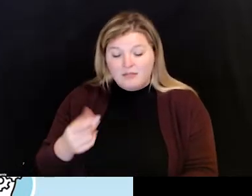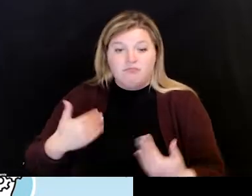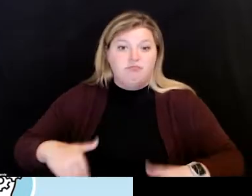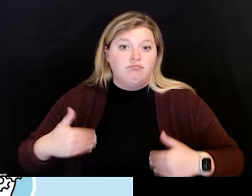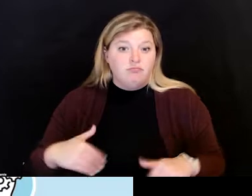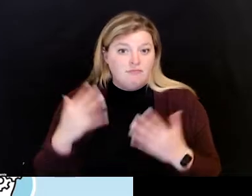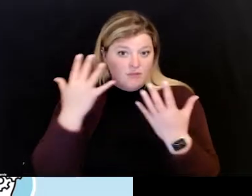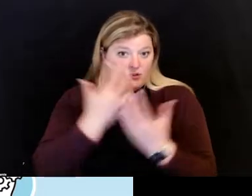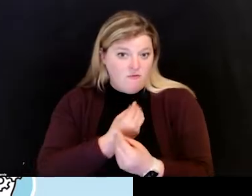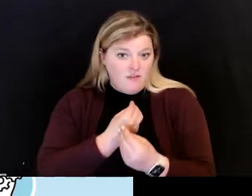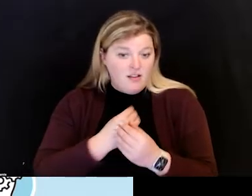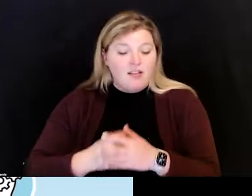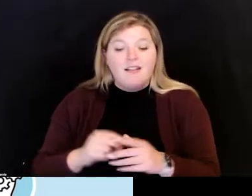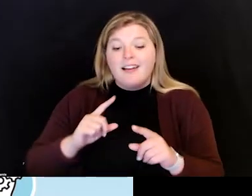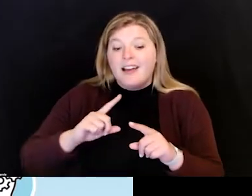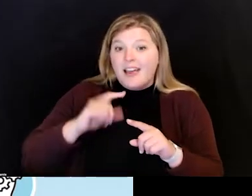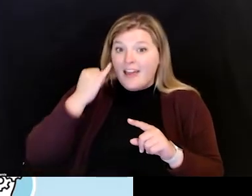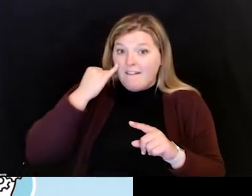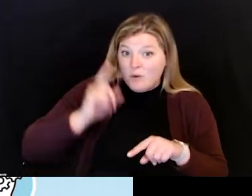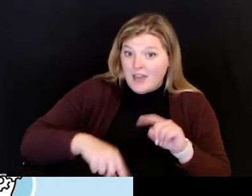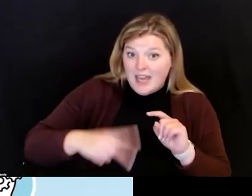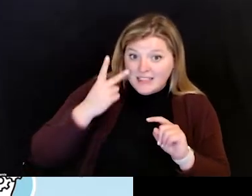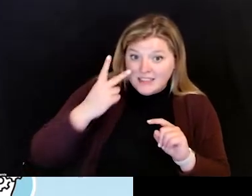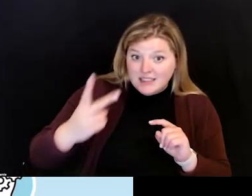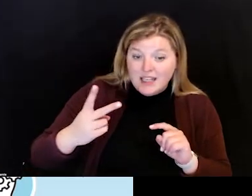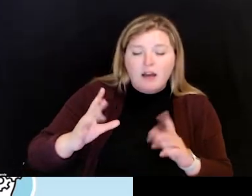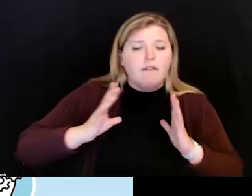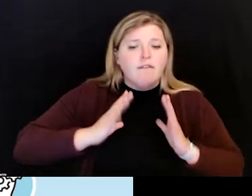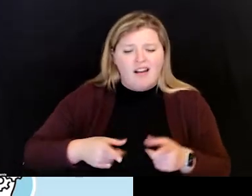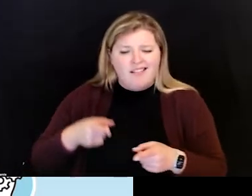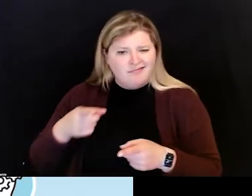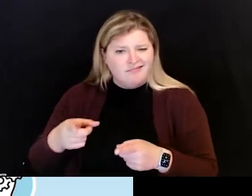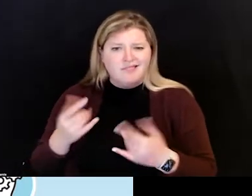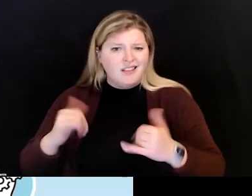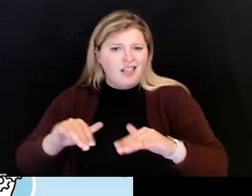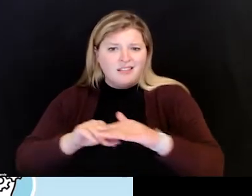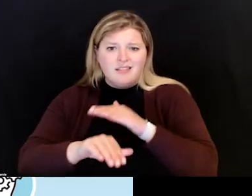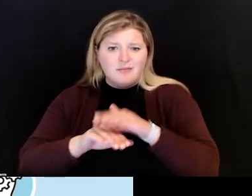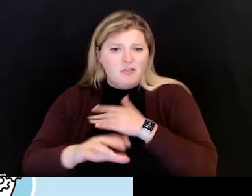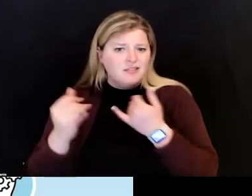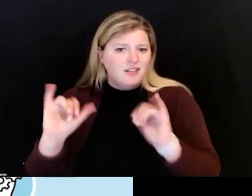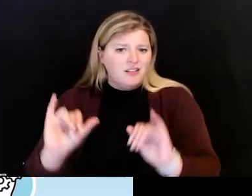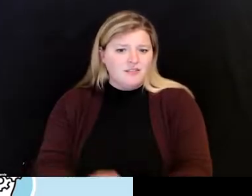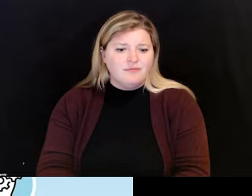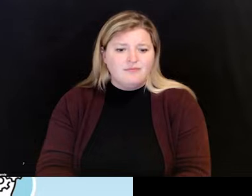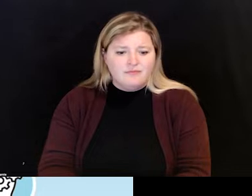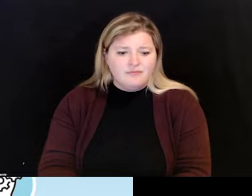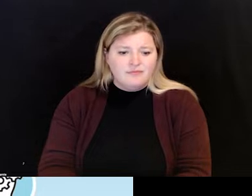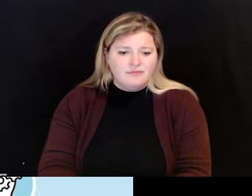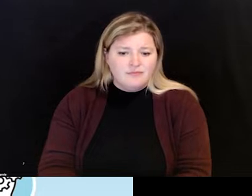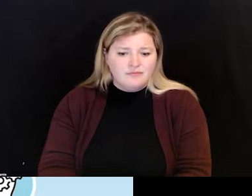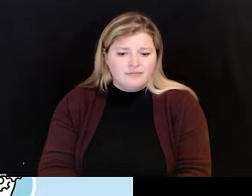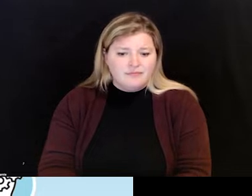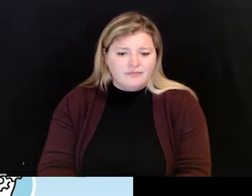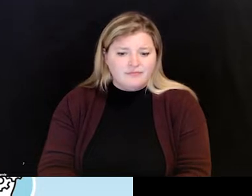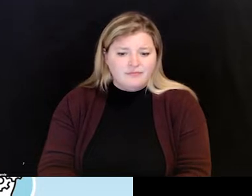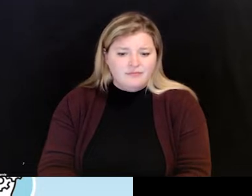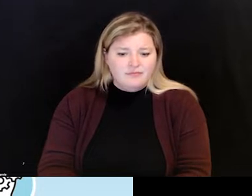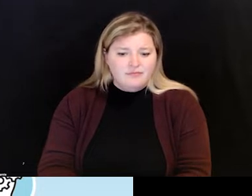But if you can't see it, it is also an accessible infographic on the Office of Accessibility website.